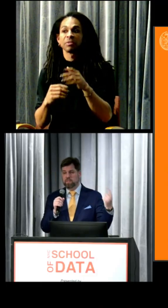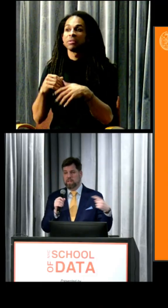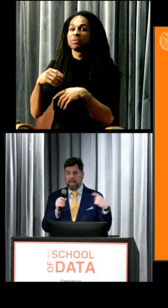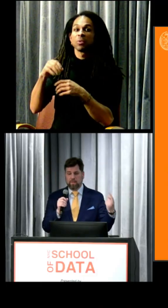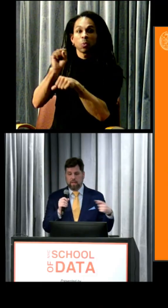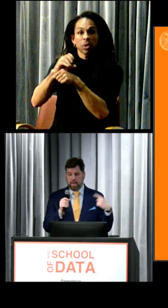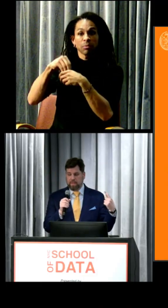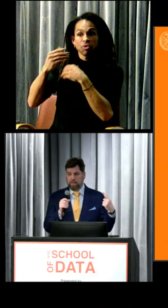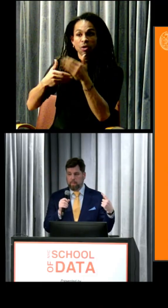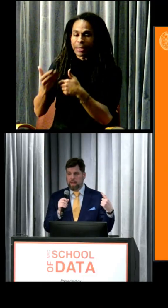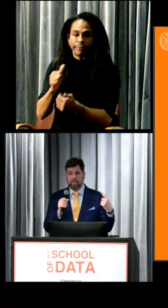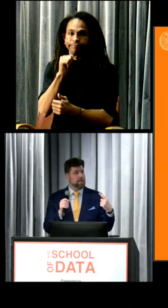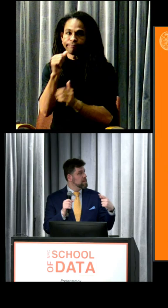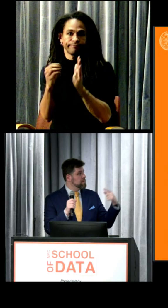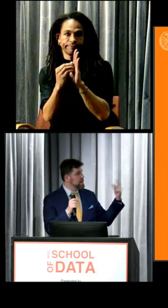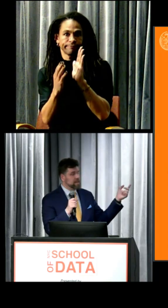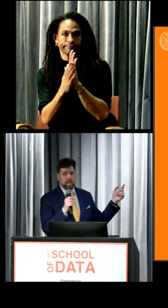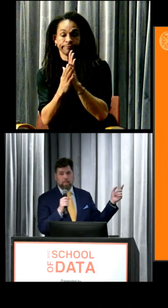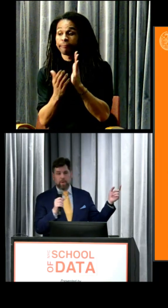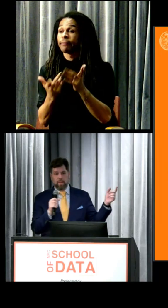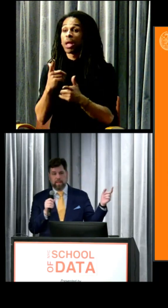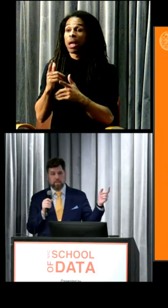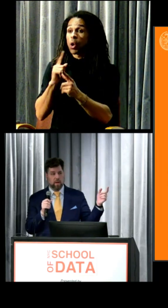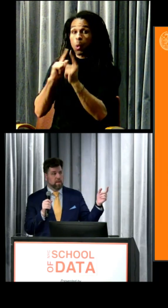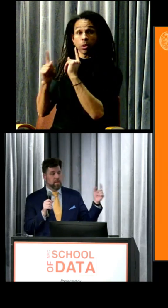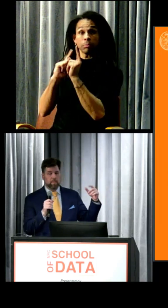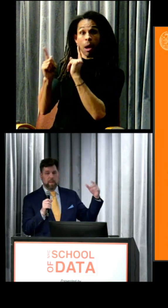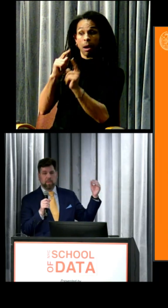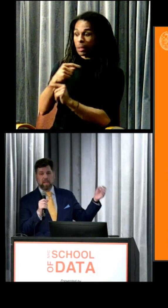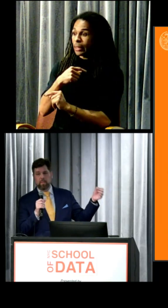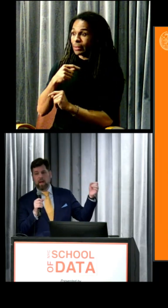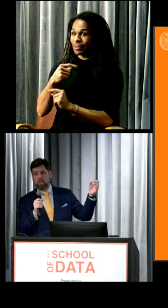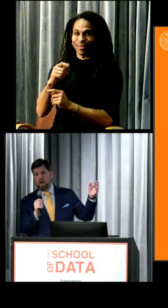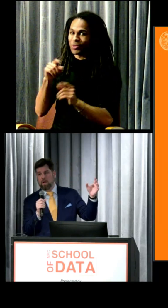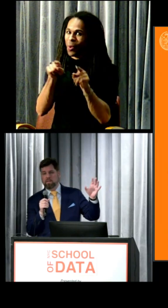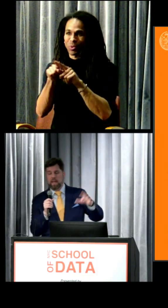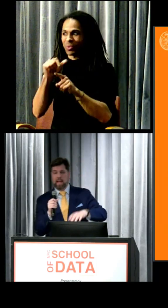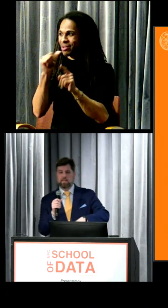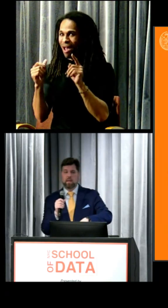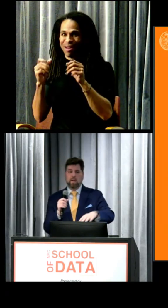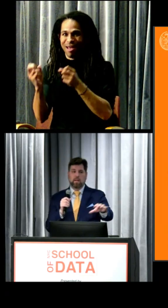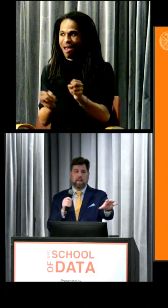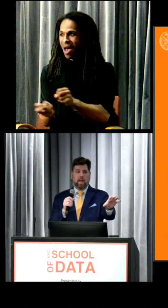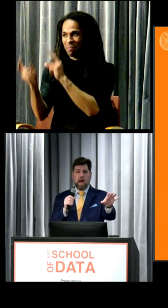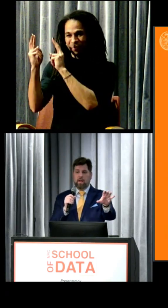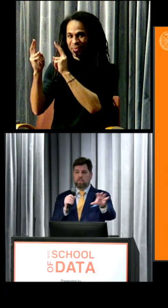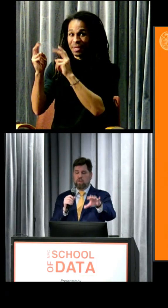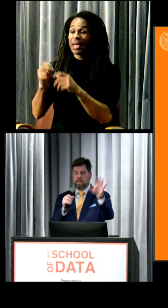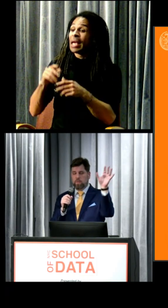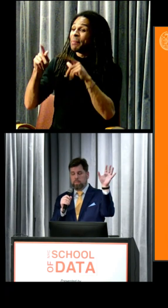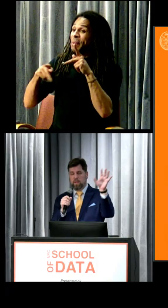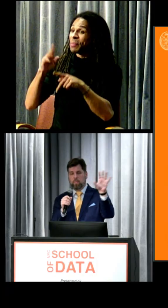It has these really, they're gorgeous, but they're really changing lighting conditions through this walls and ceiling of glass.